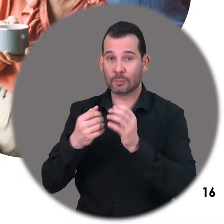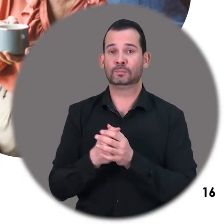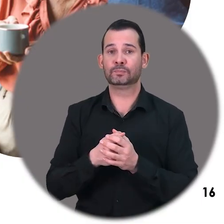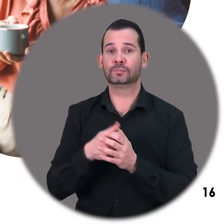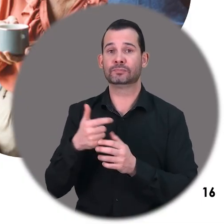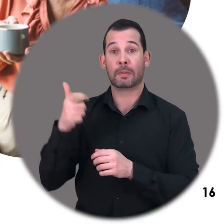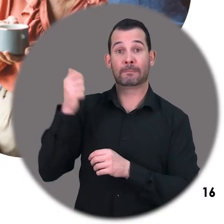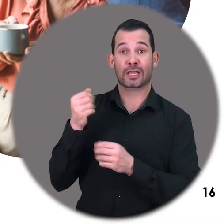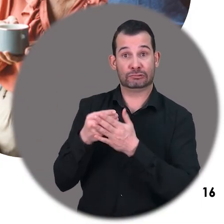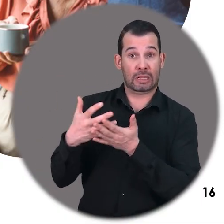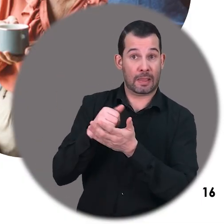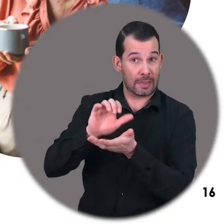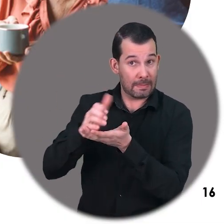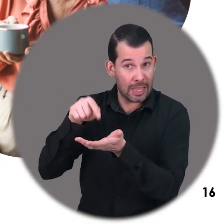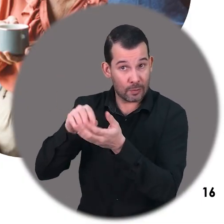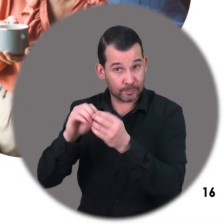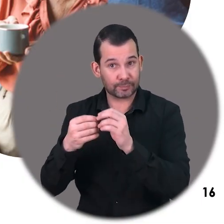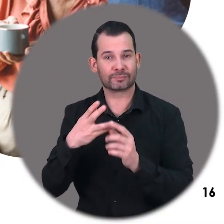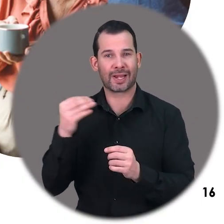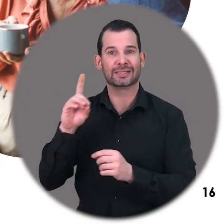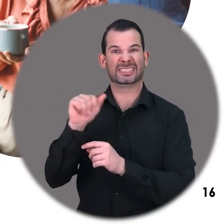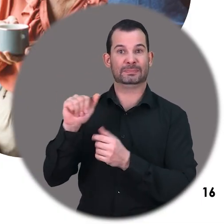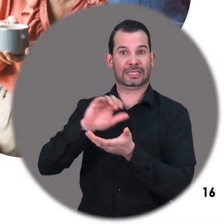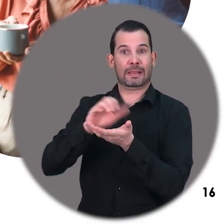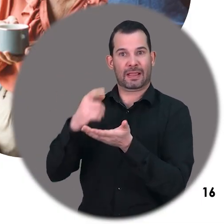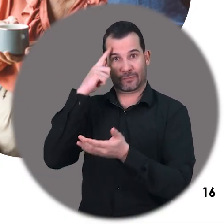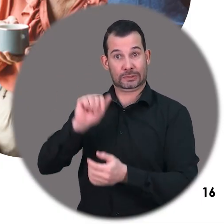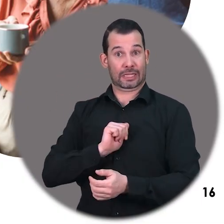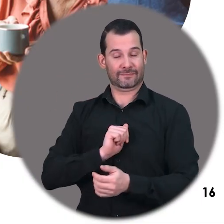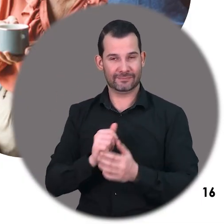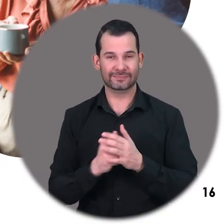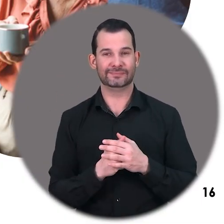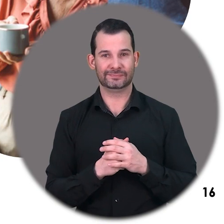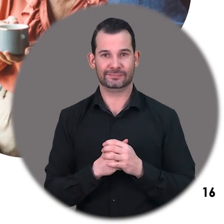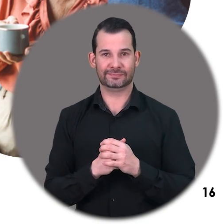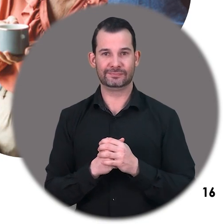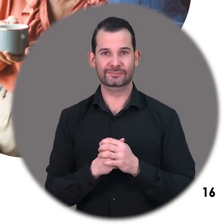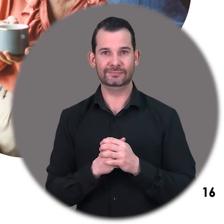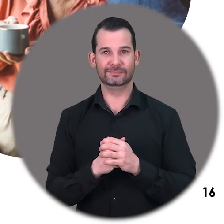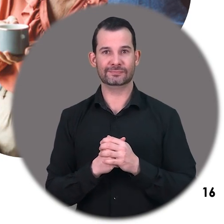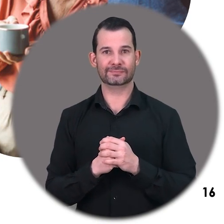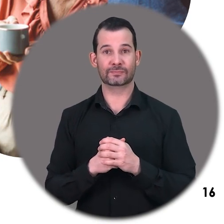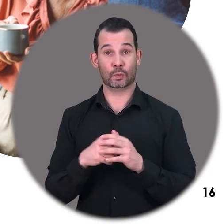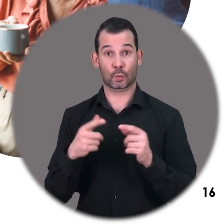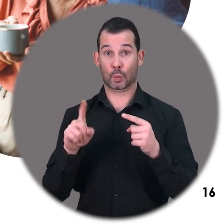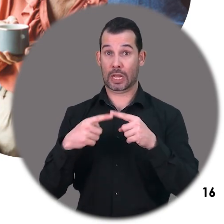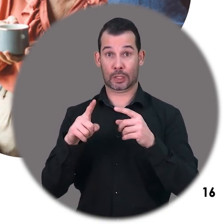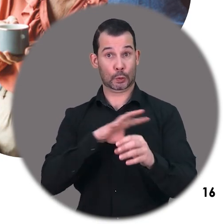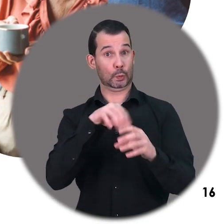the pension income amount, and the disability amount for self. By including both